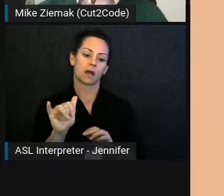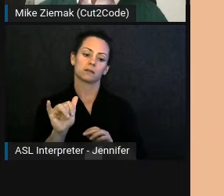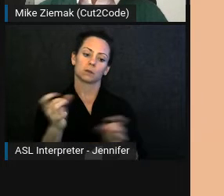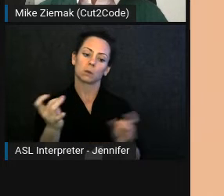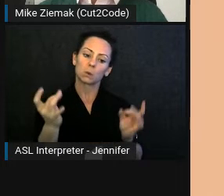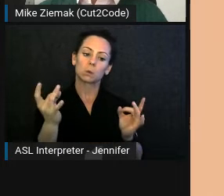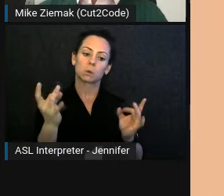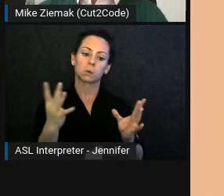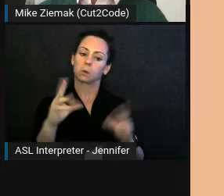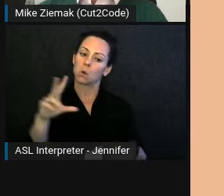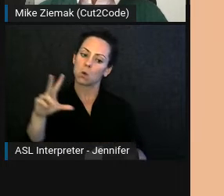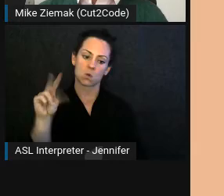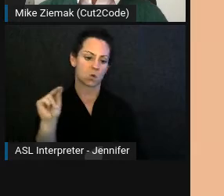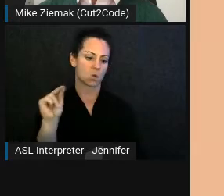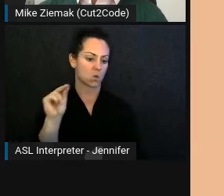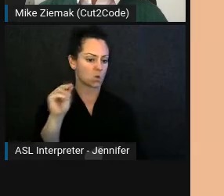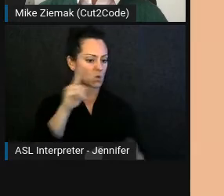It's definitely something that we should avoid.